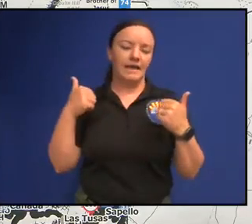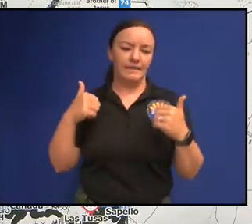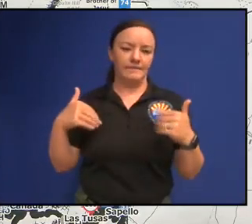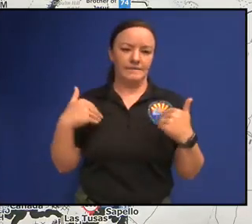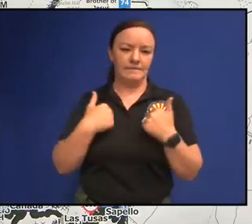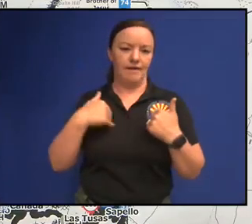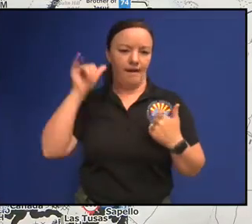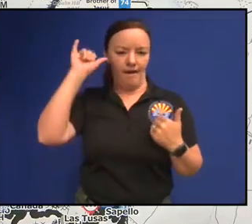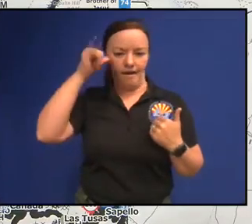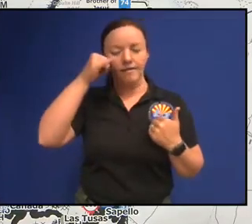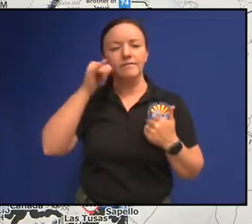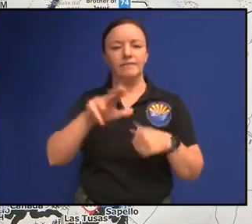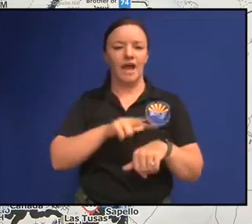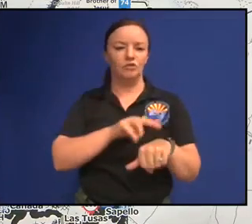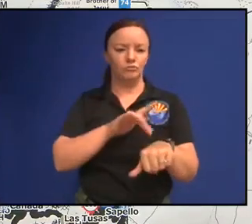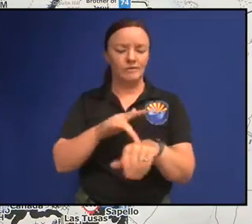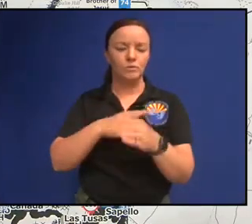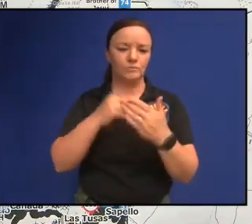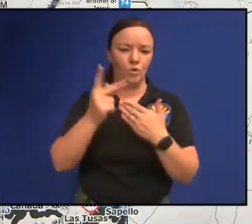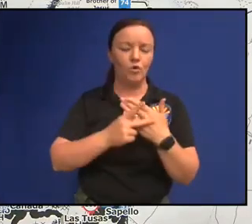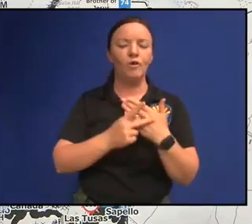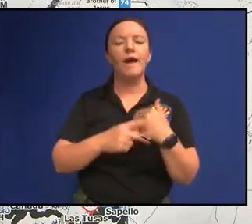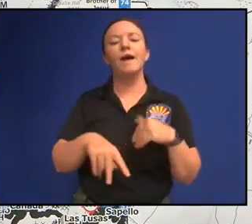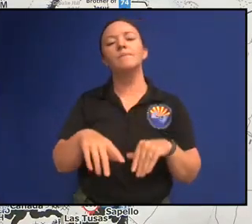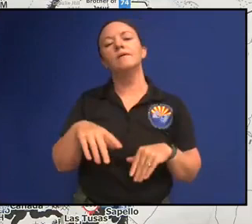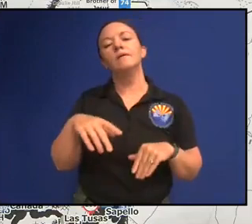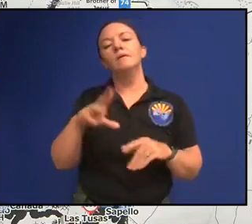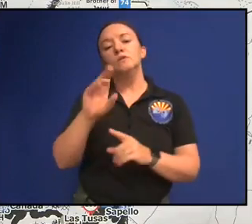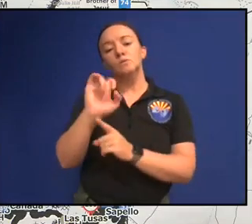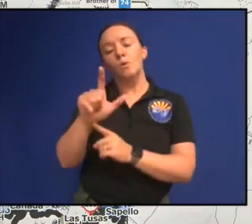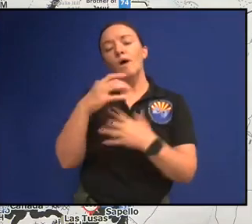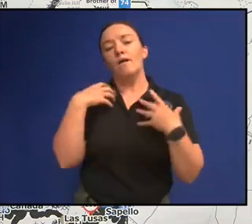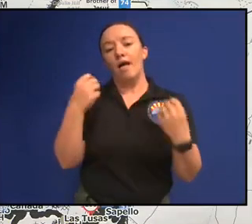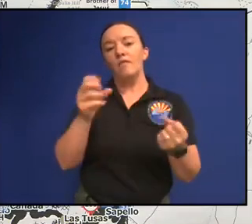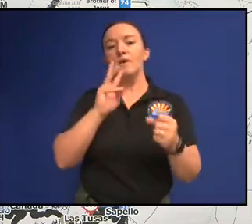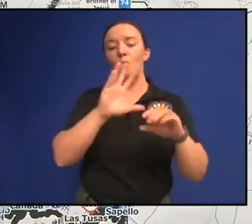PROGRAMS LIVESTOCK ASSISTANCE PROGRAMS, SOIL HEALTH AND